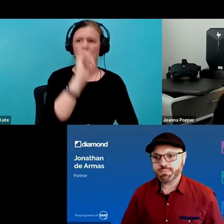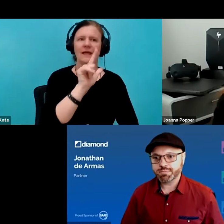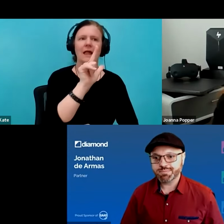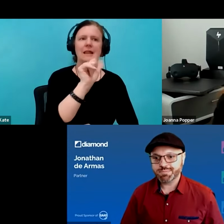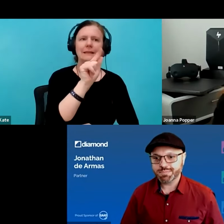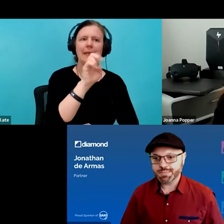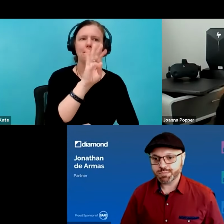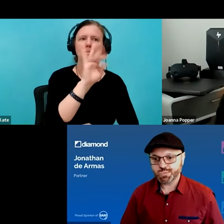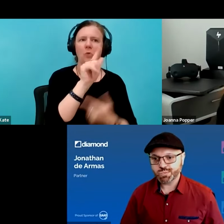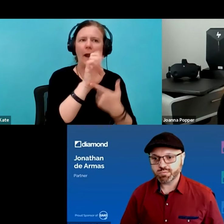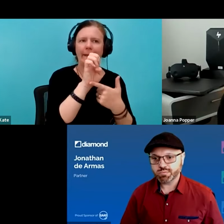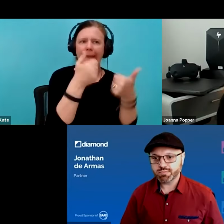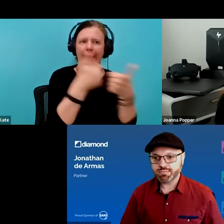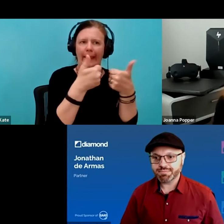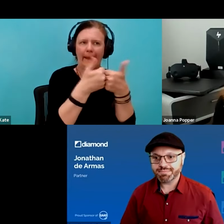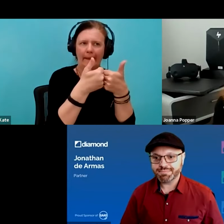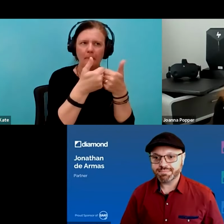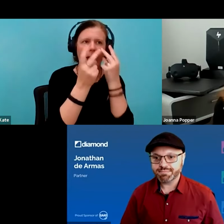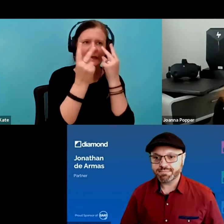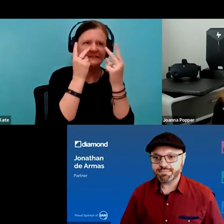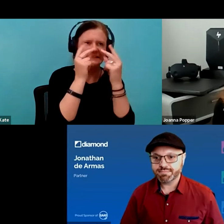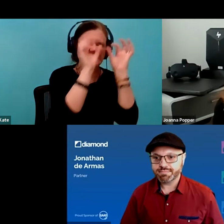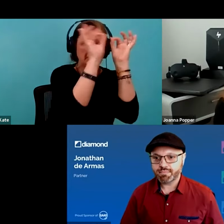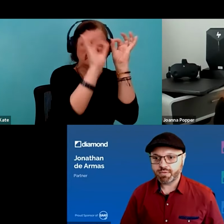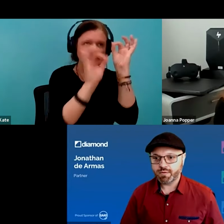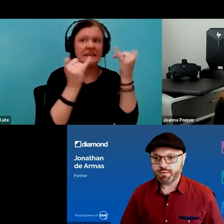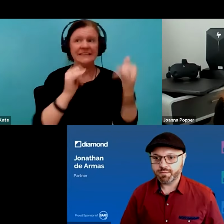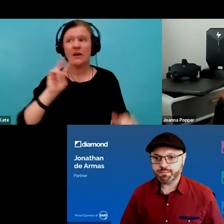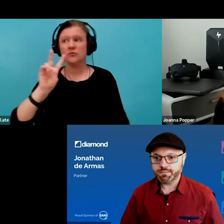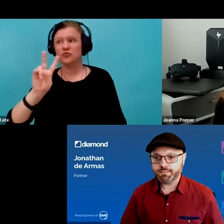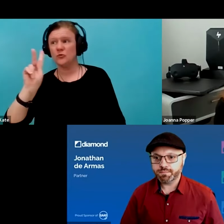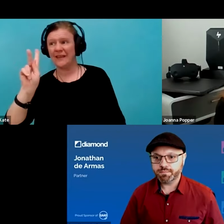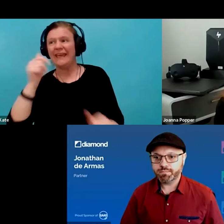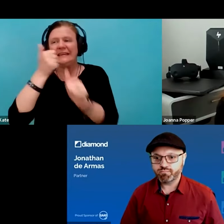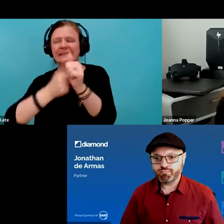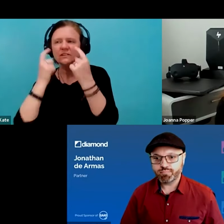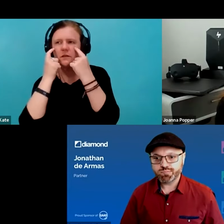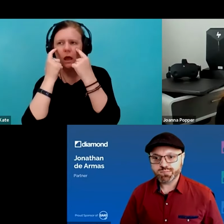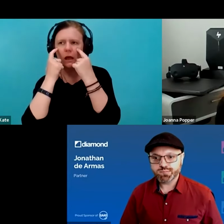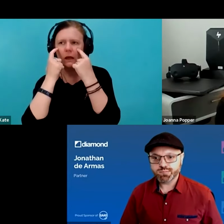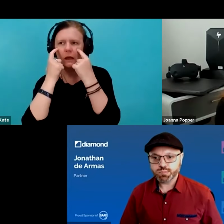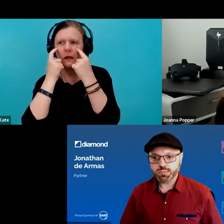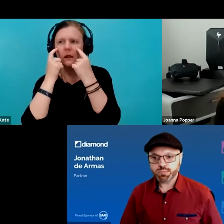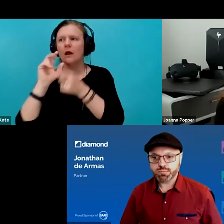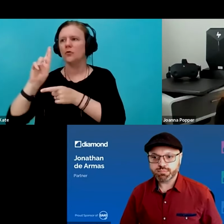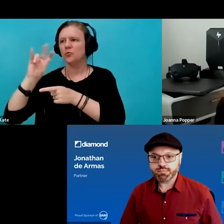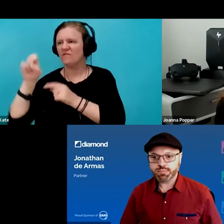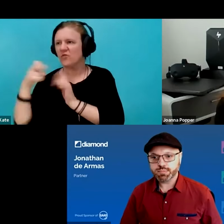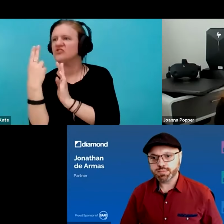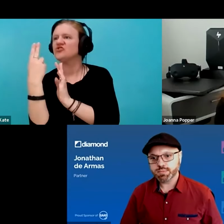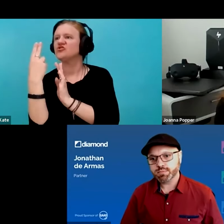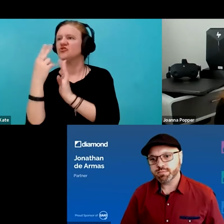Chadwick Turner: I could see the pixels, these things are now 2K per 2K per line The refresh rates getting better. Some people might have a flicker effect where